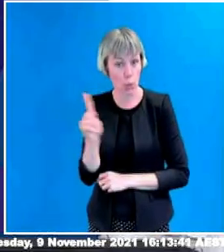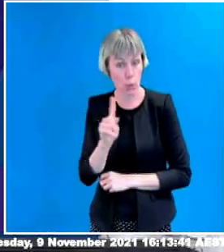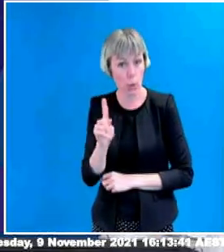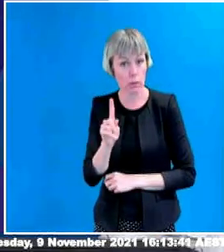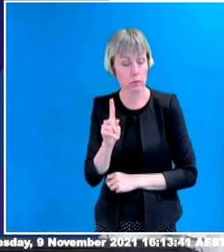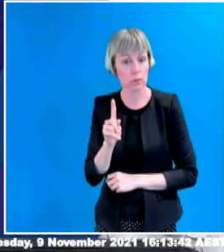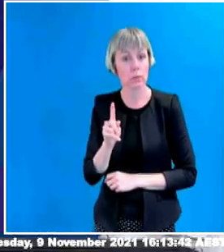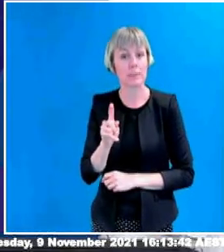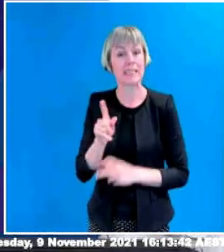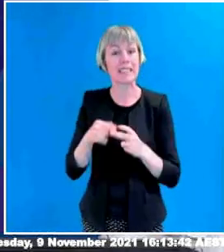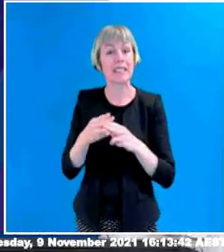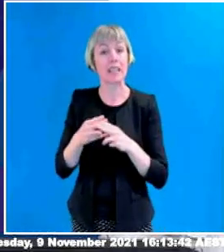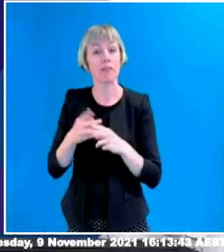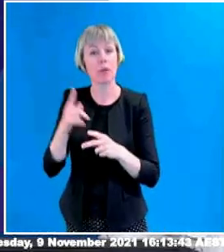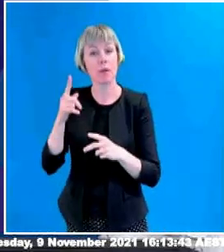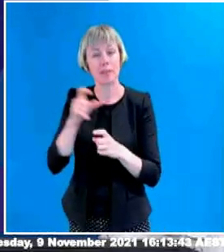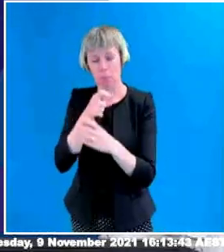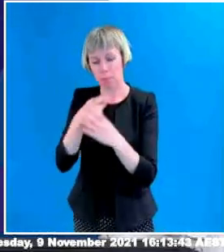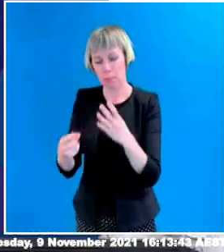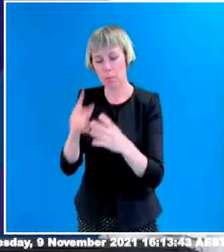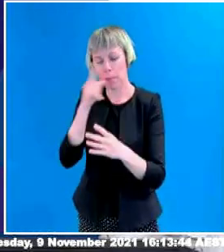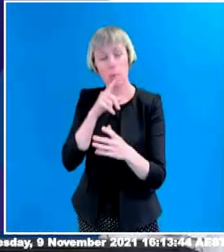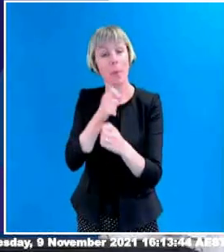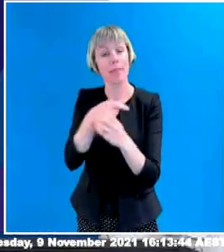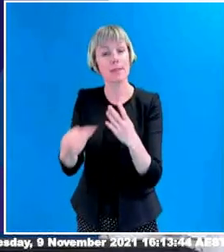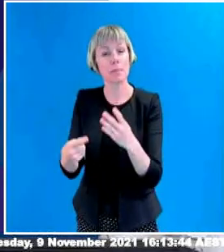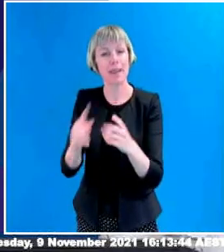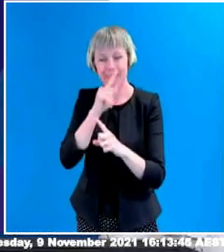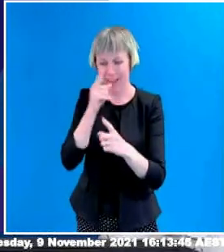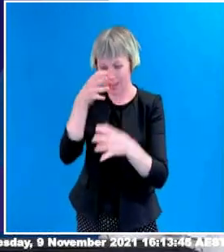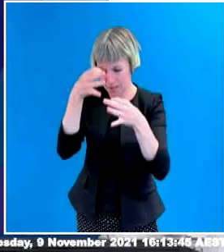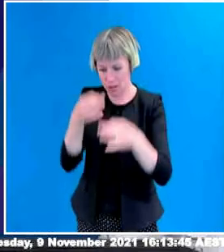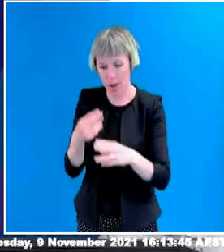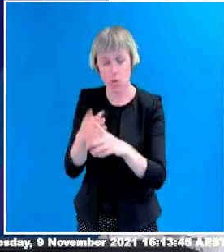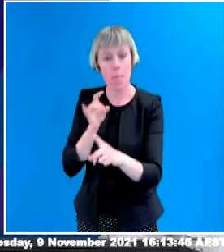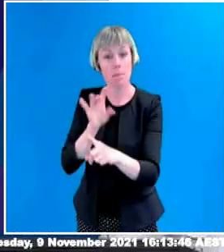of a disabled person's personhood.